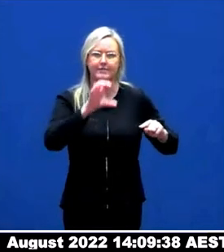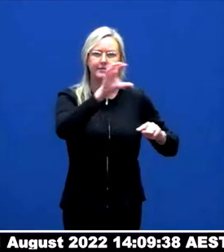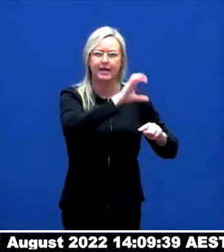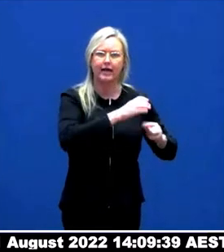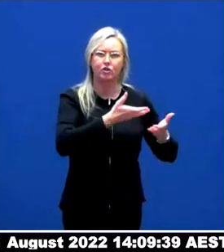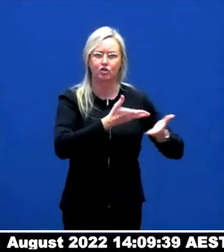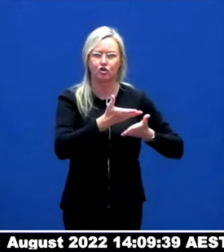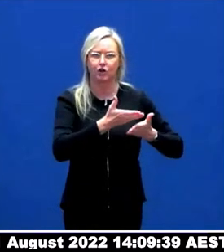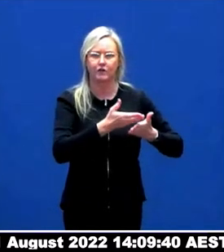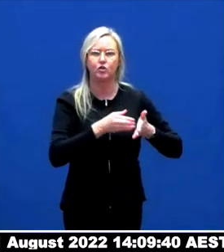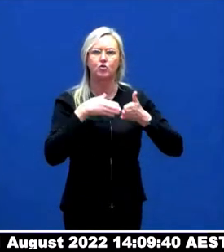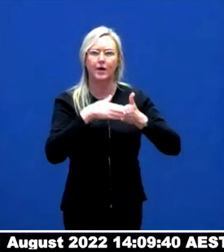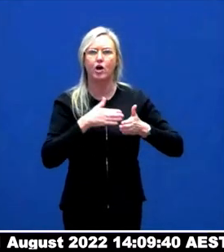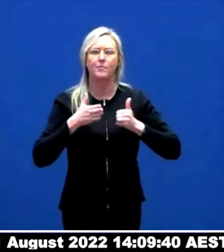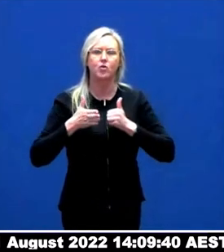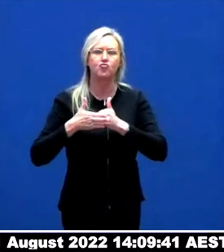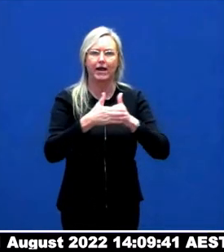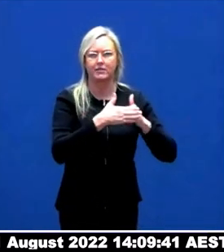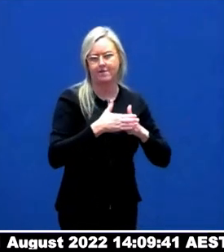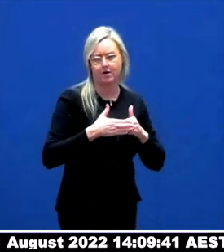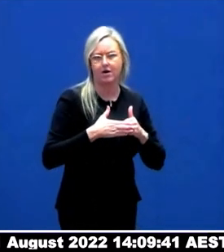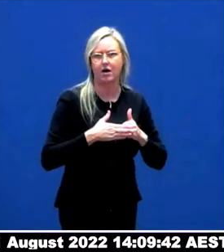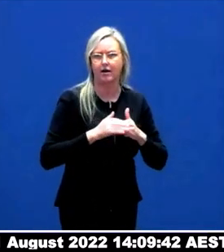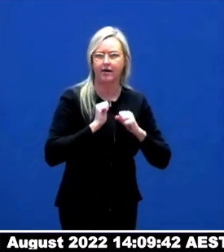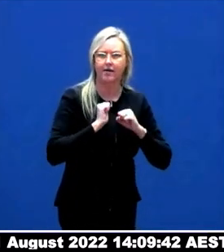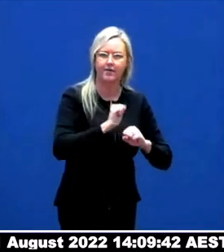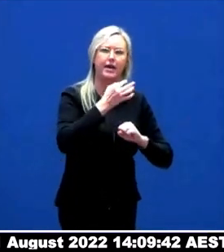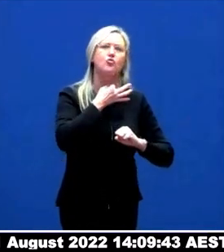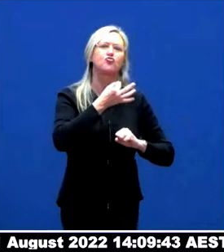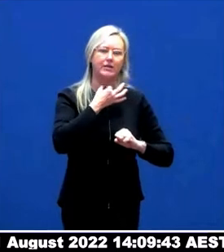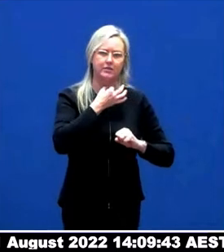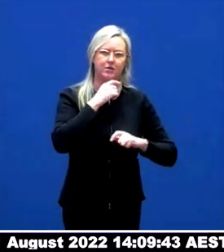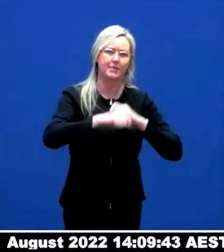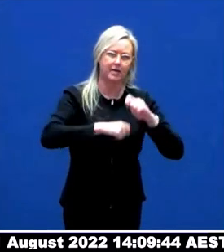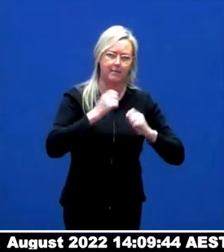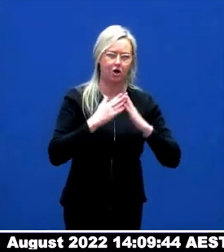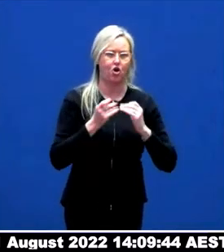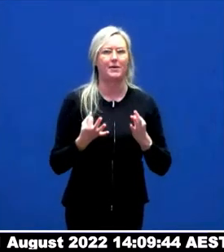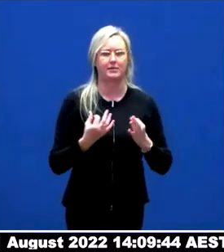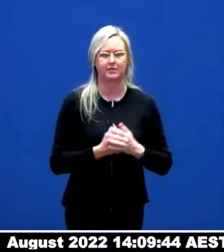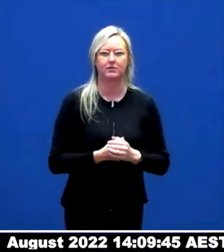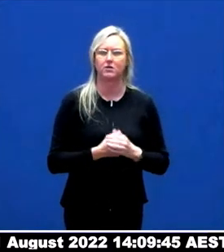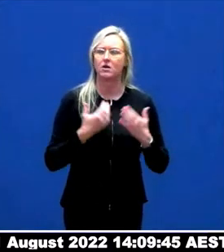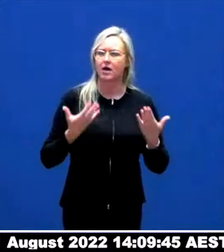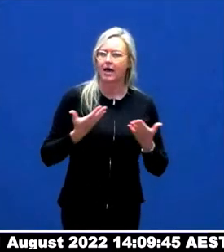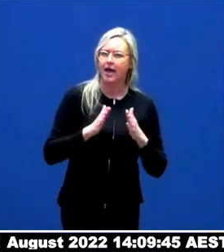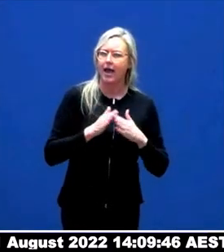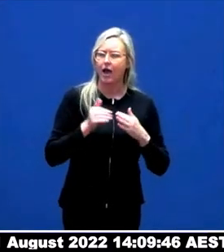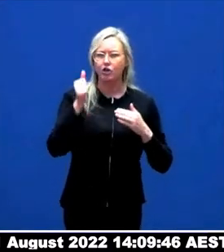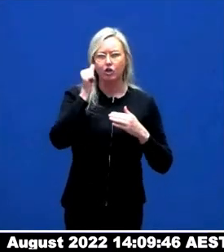So to rectify the instability. Yes. MS DOWSETT: Or the risk of homelessness. Yes. MS DOWSETT: How do you work out when the NDIA has a role to play?